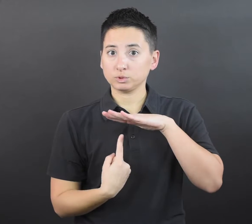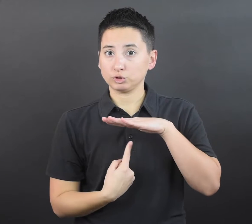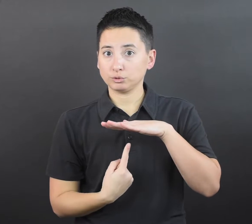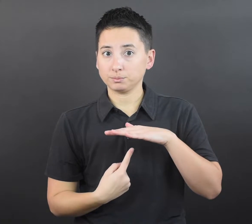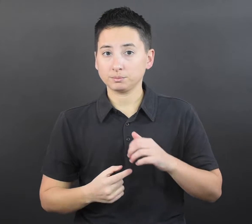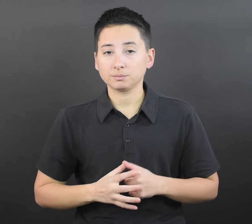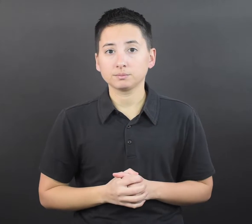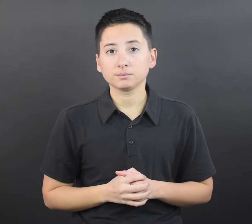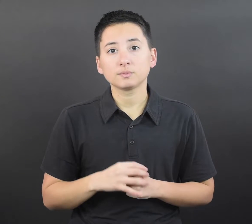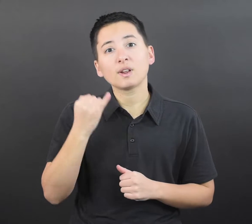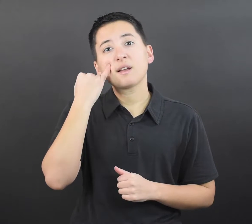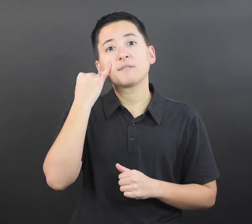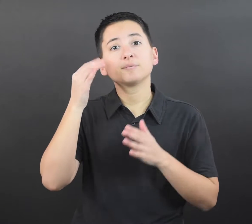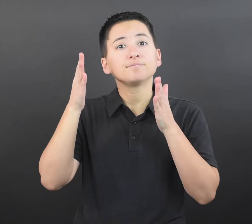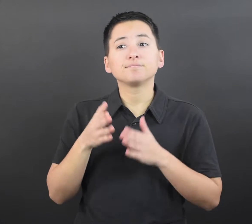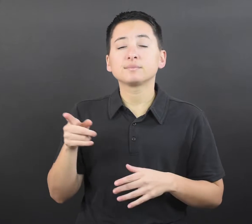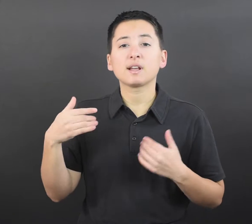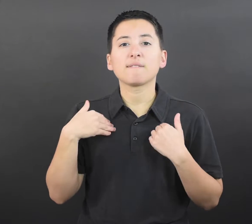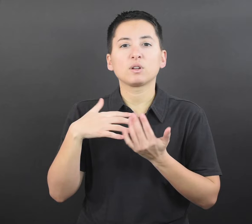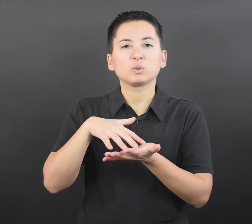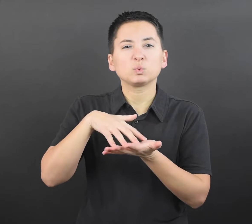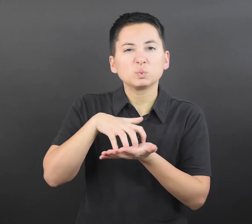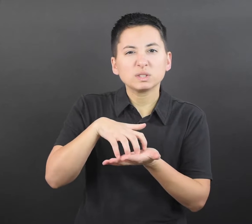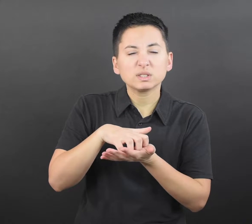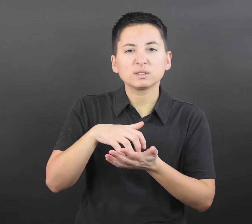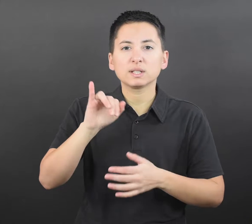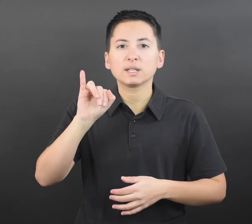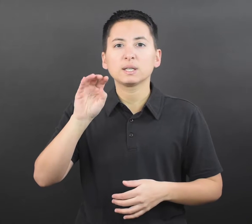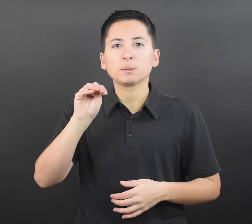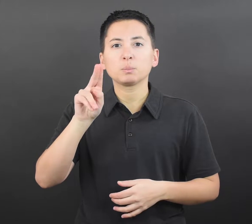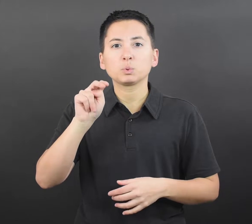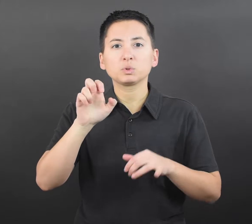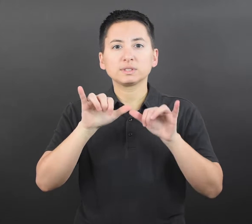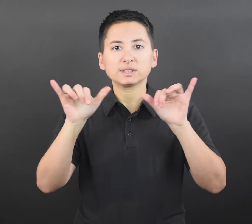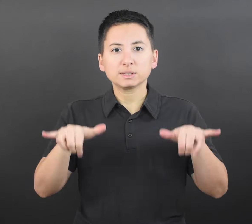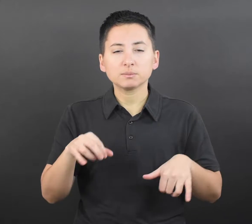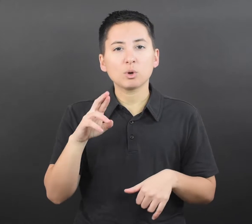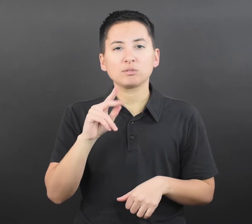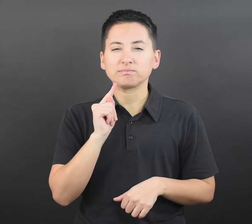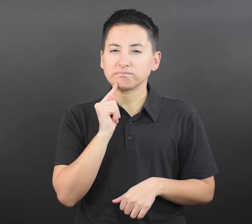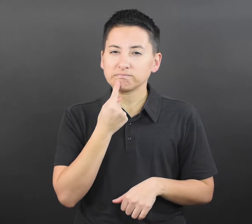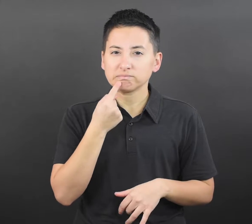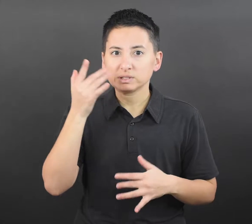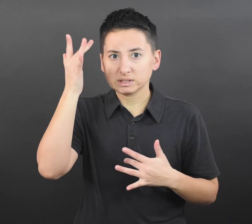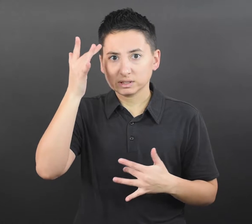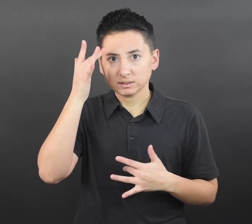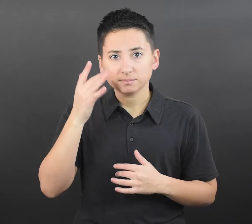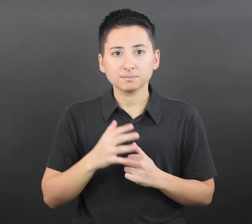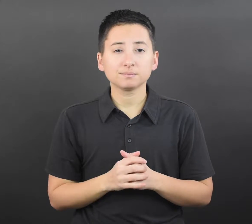people with certain disabilities, and others who cannot consistently wear a mask,